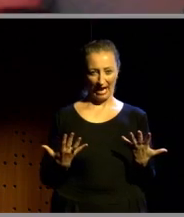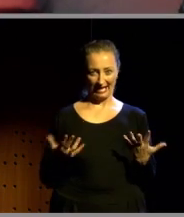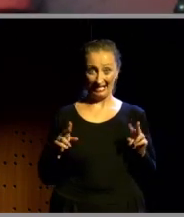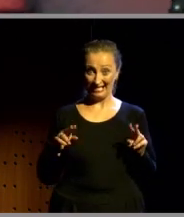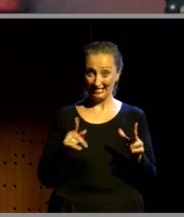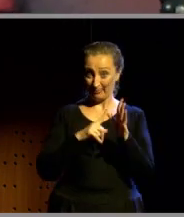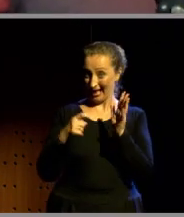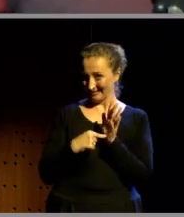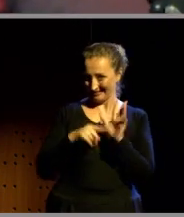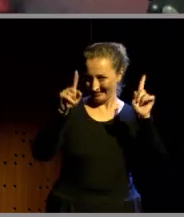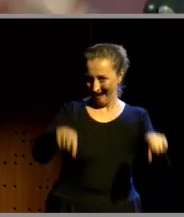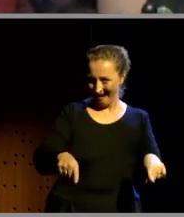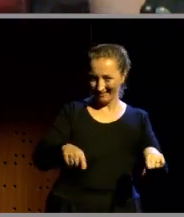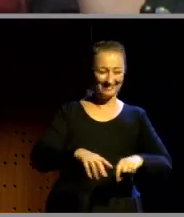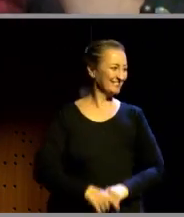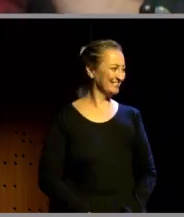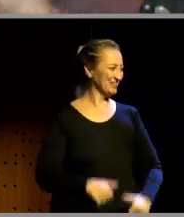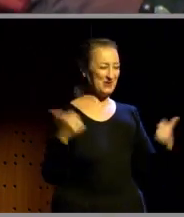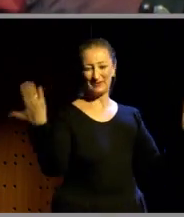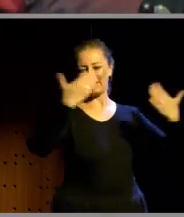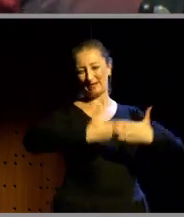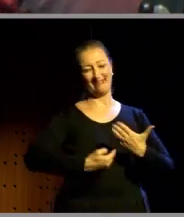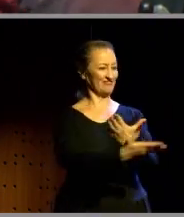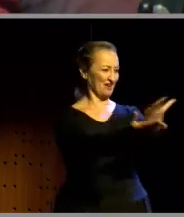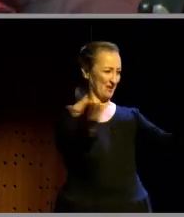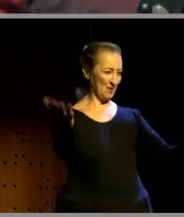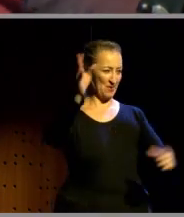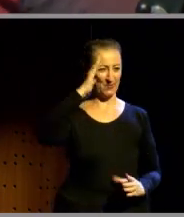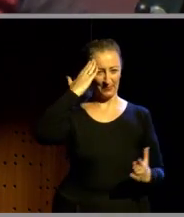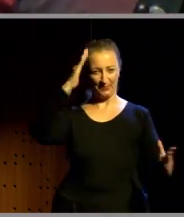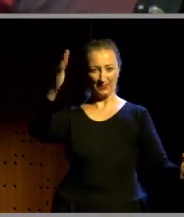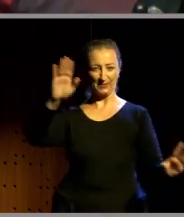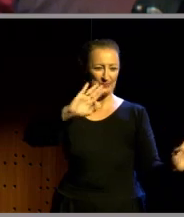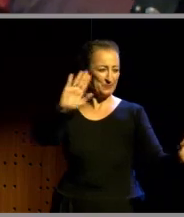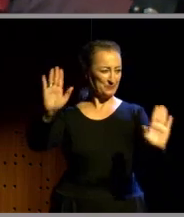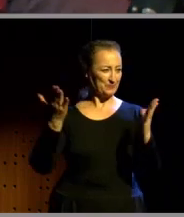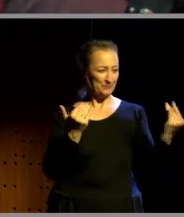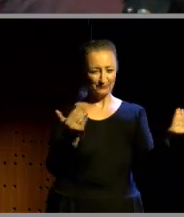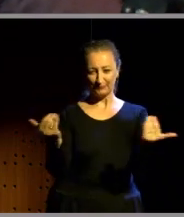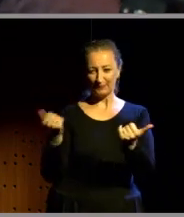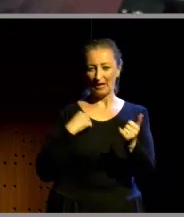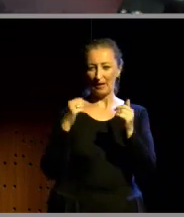AUDIENCE: Good evening everyone. Hello and welcome. Thank you for joining us tonight. My name is Wesley Enoch.